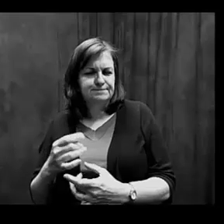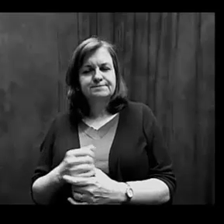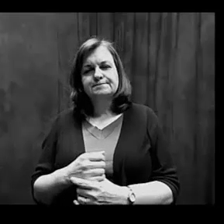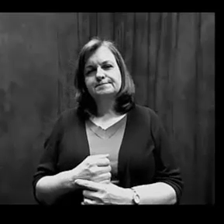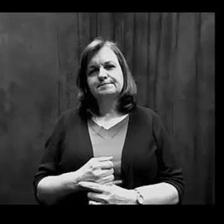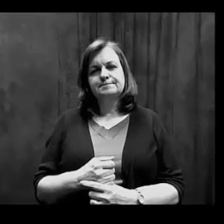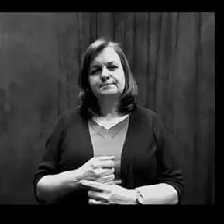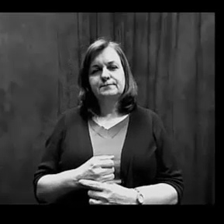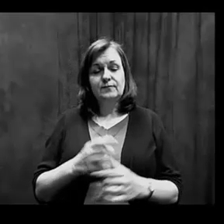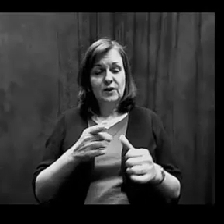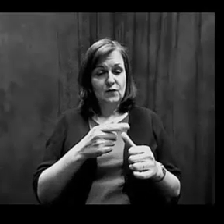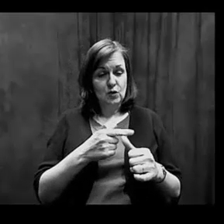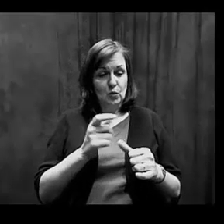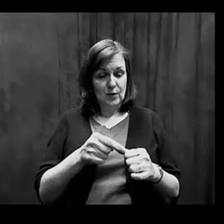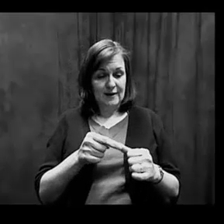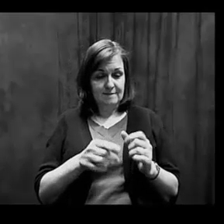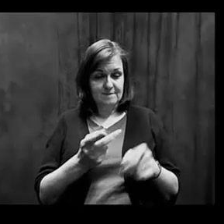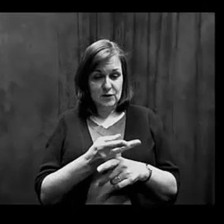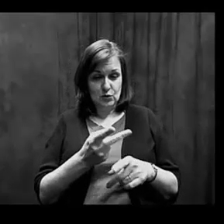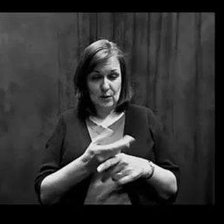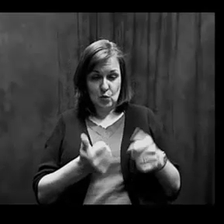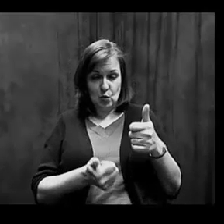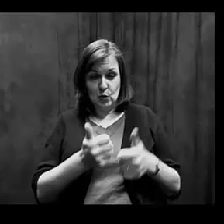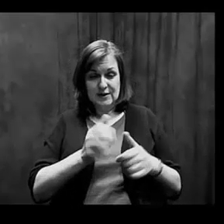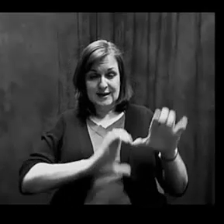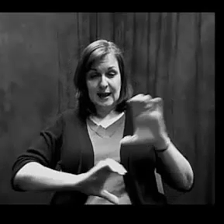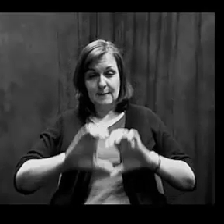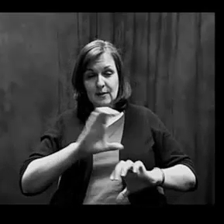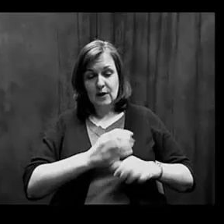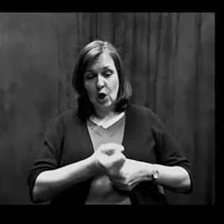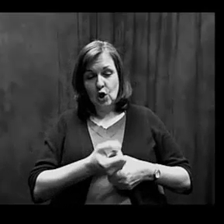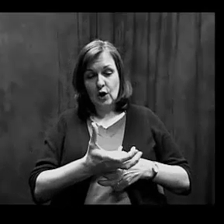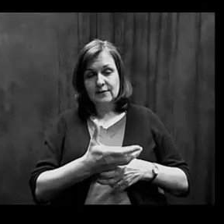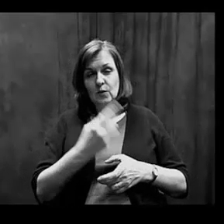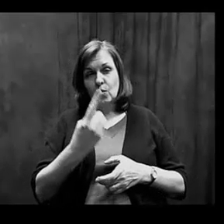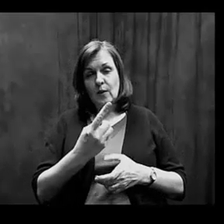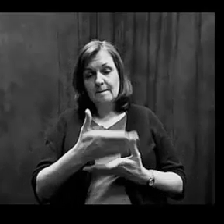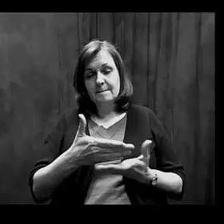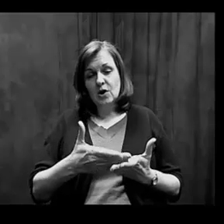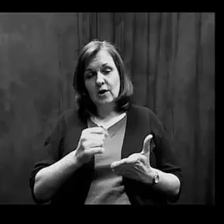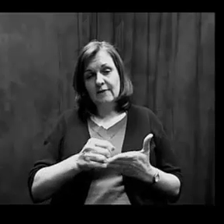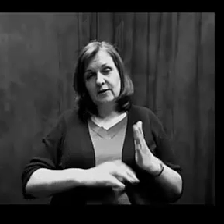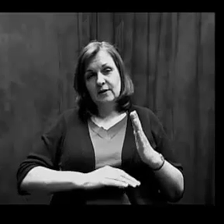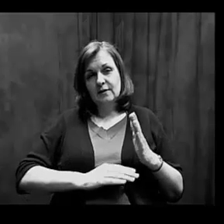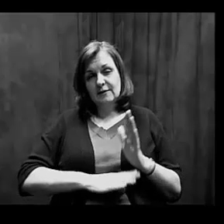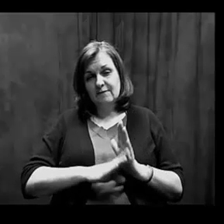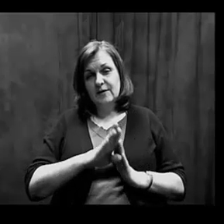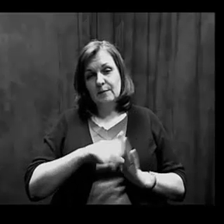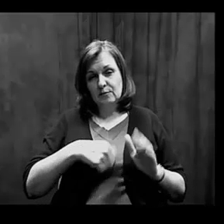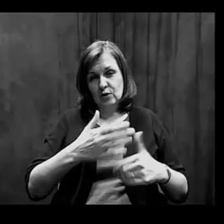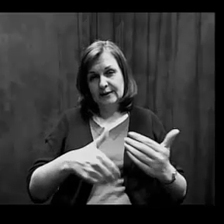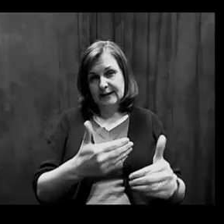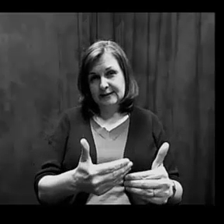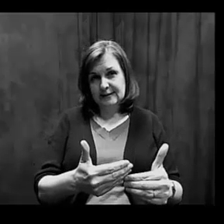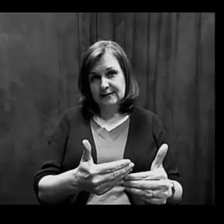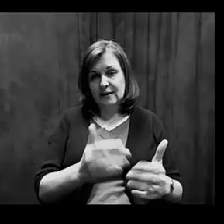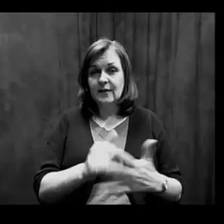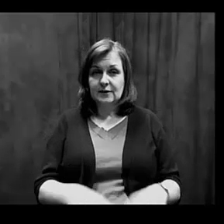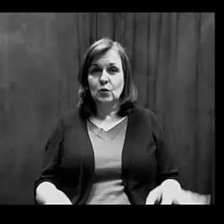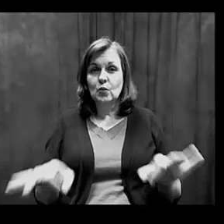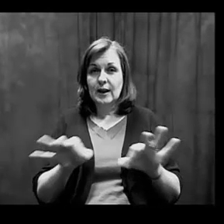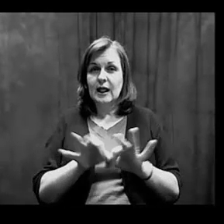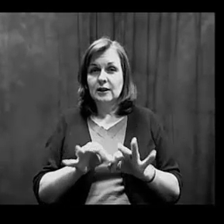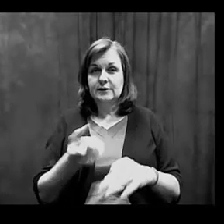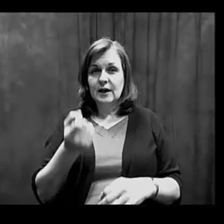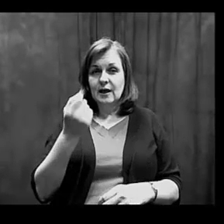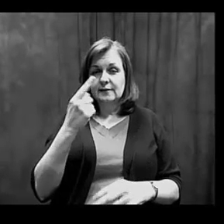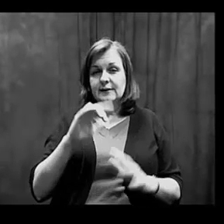well we've isolated a chemical that causes one particular phase of development that's critical